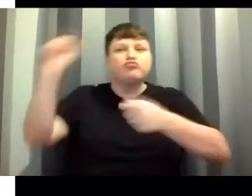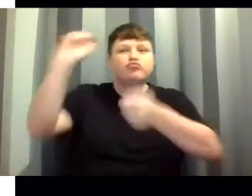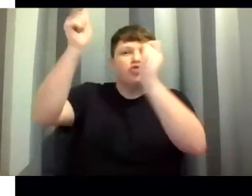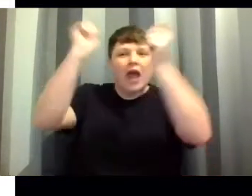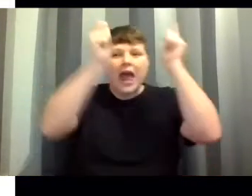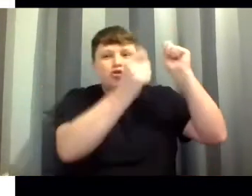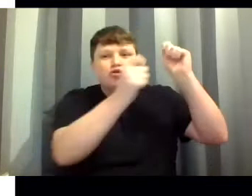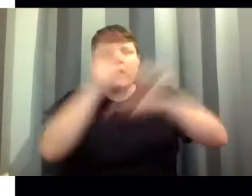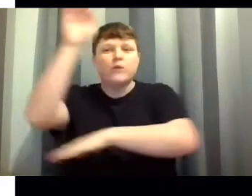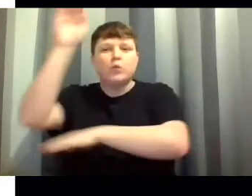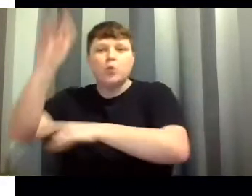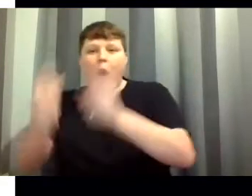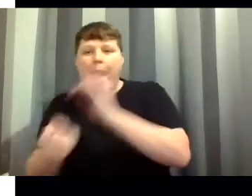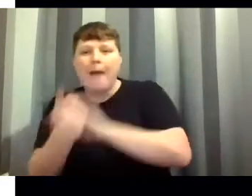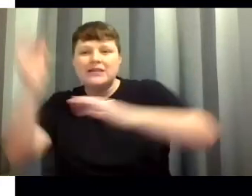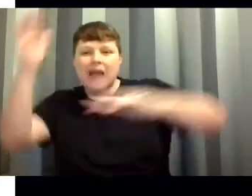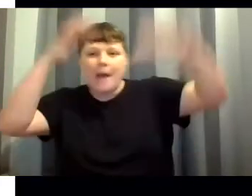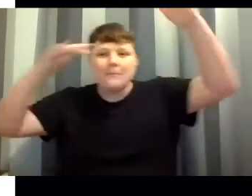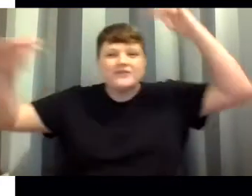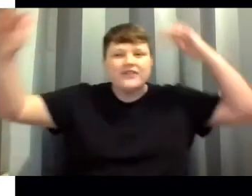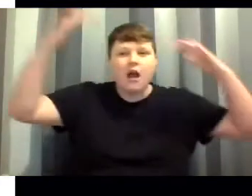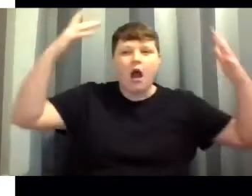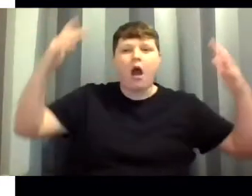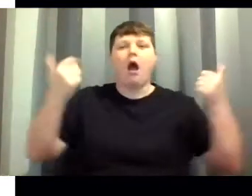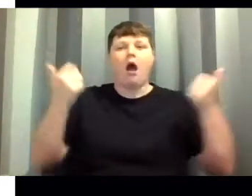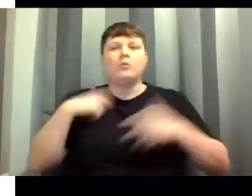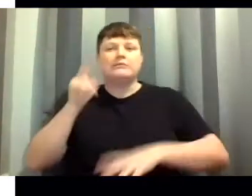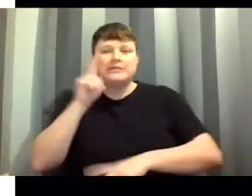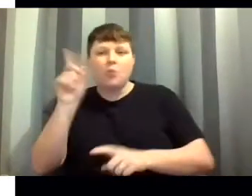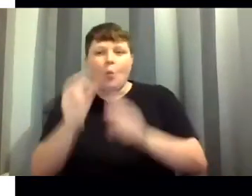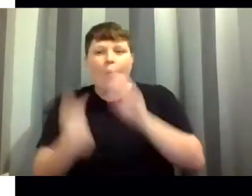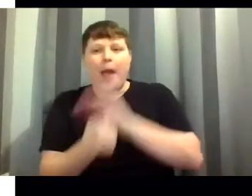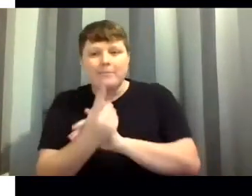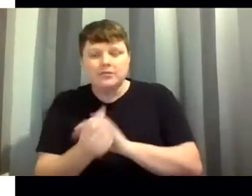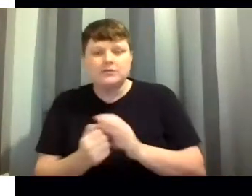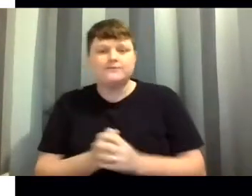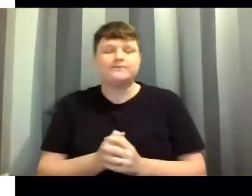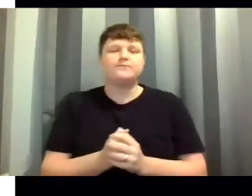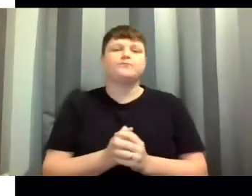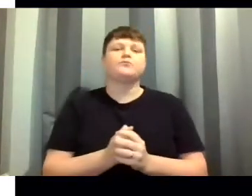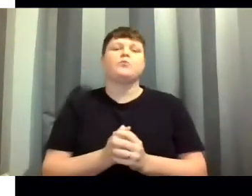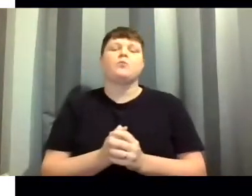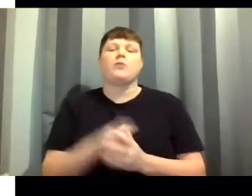and that's through the IPCC process. So, that's a very important thing but also